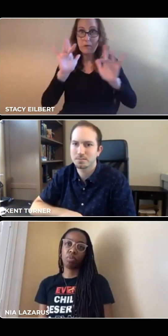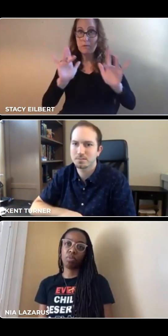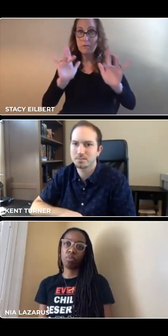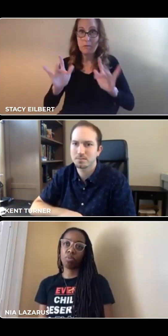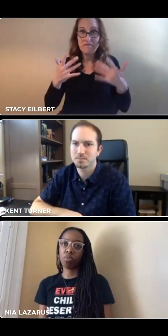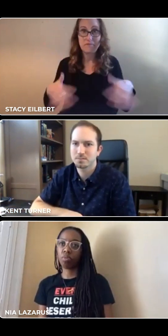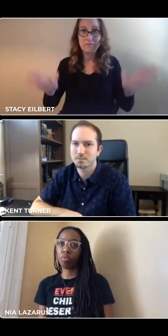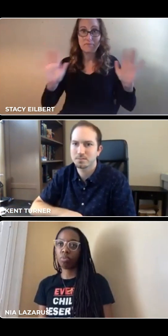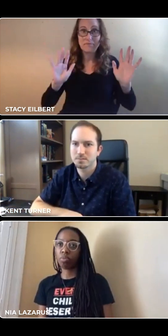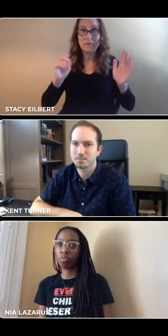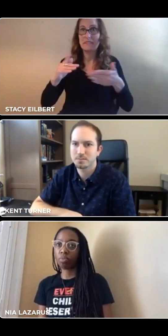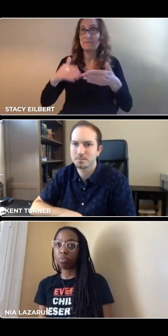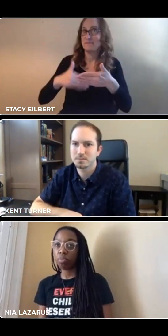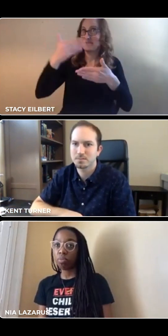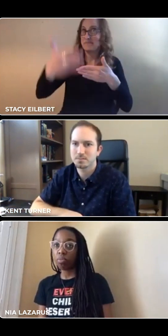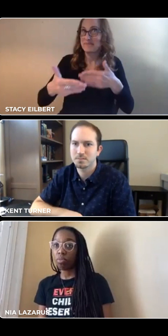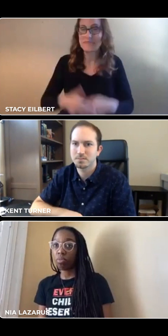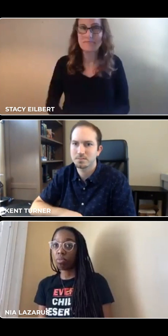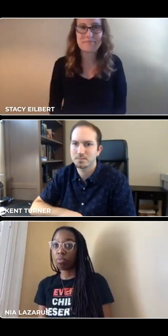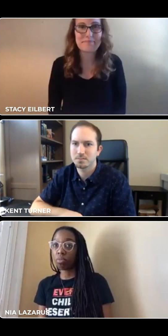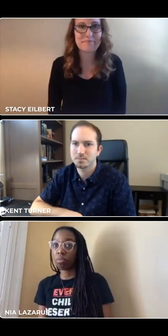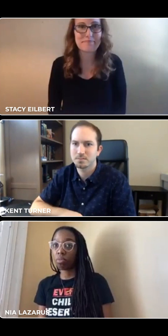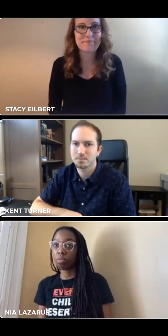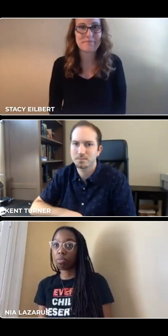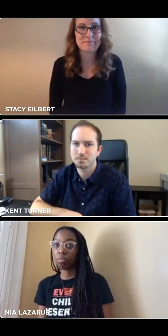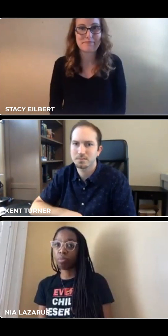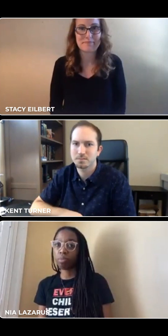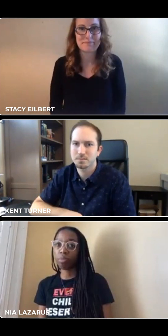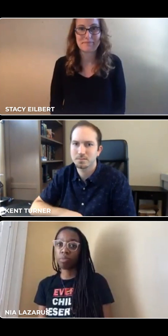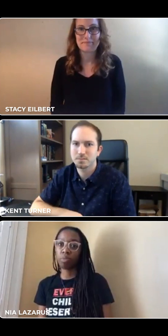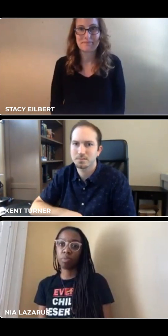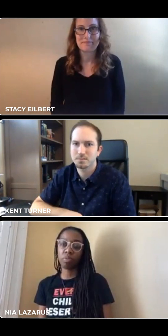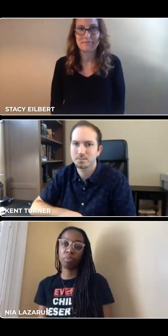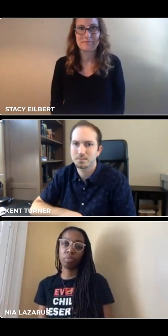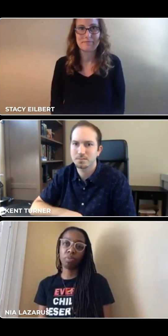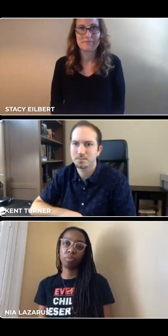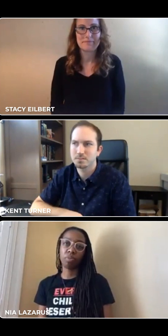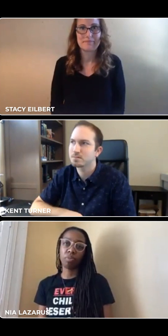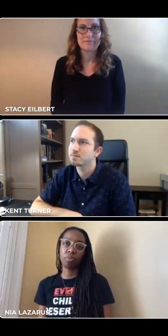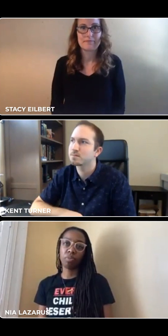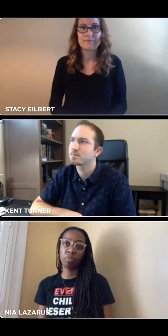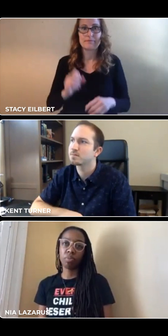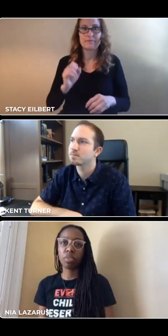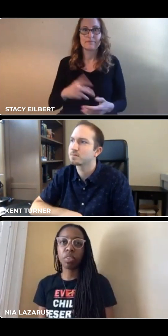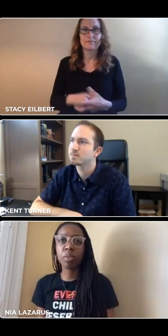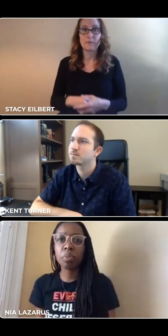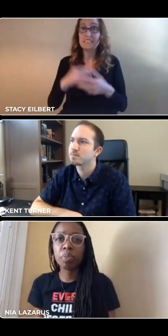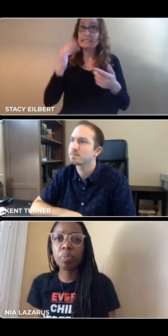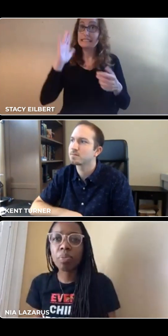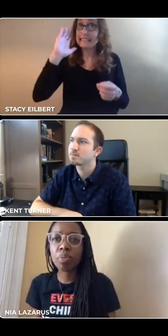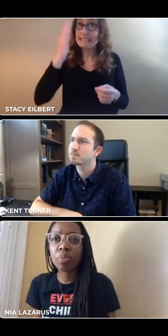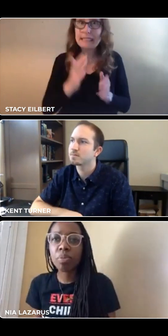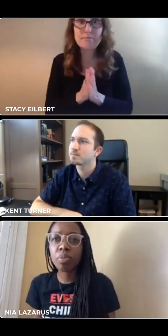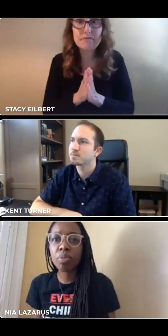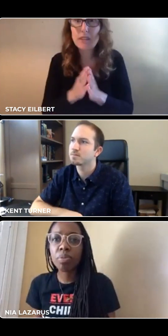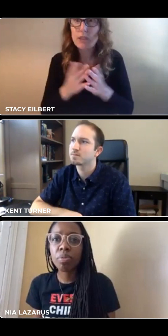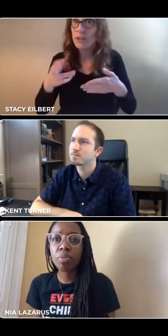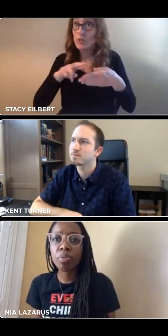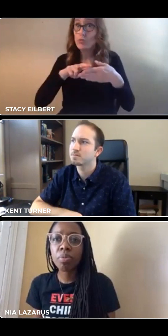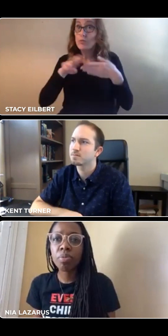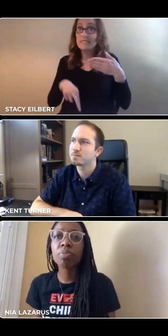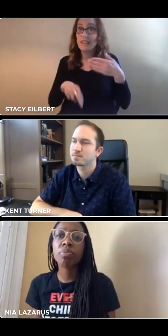Okay, I assume all the answers are in. Let's see the results.